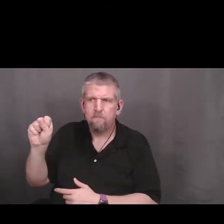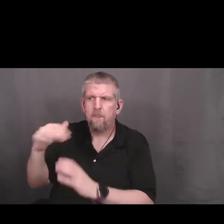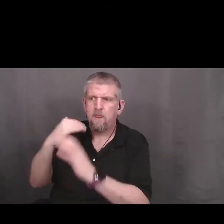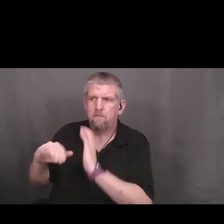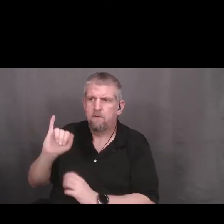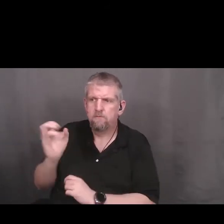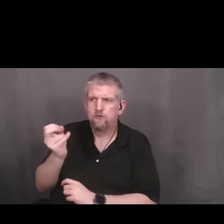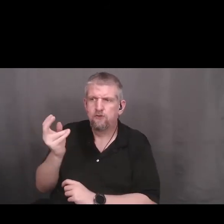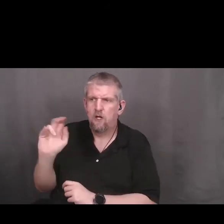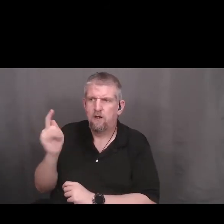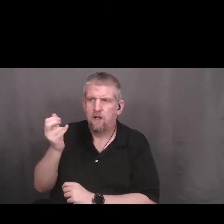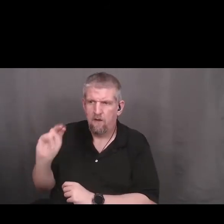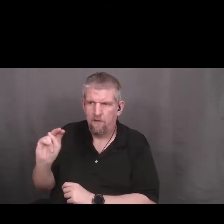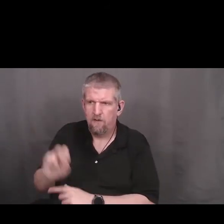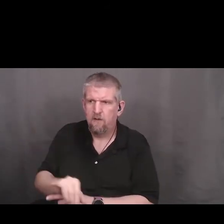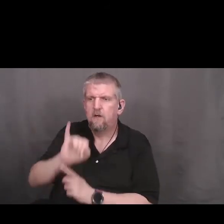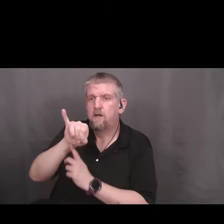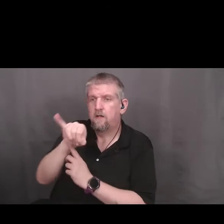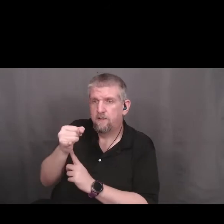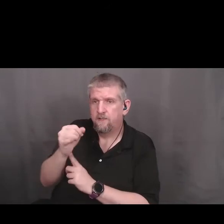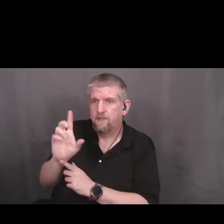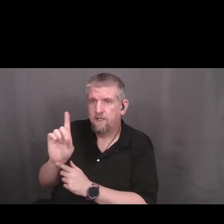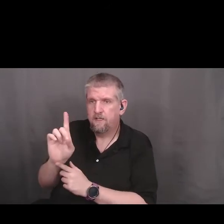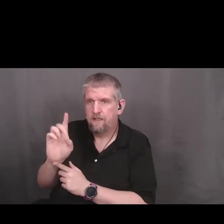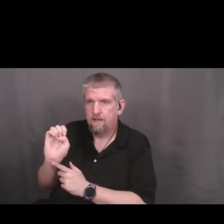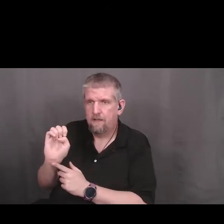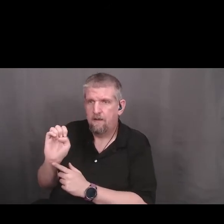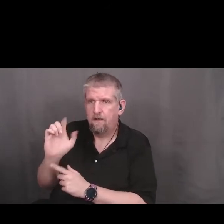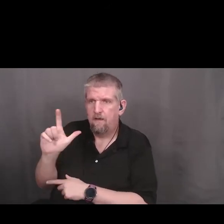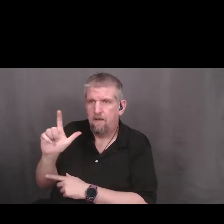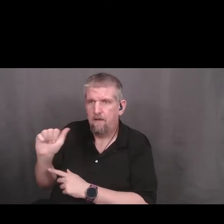that is J-D-E-L-A-R-O-S-A @ D-R-T-X.org,